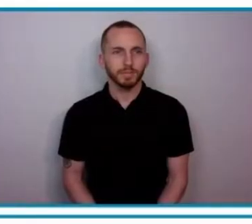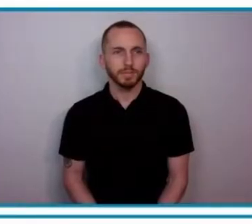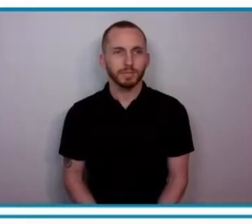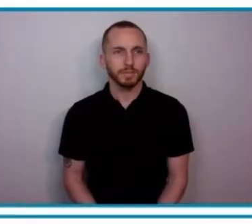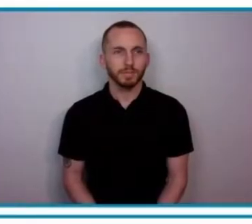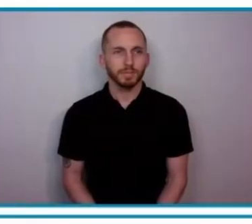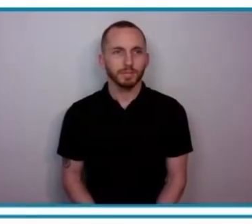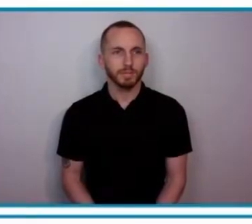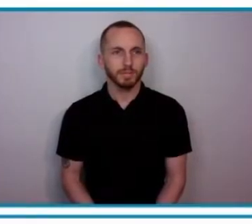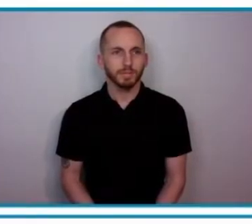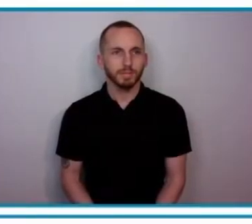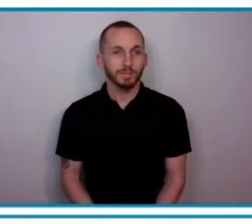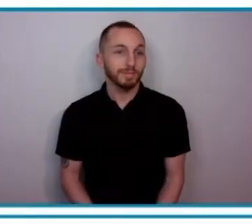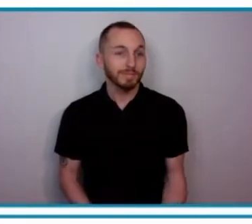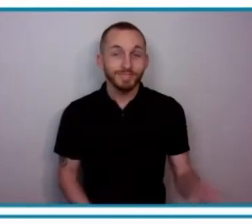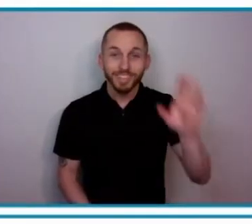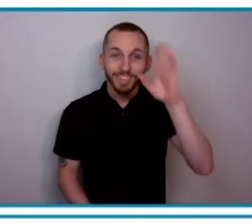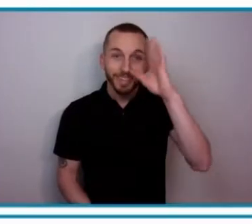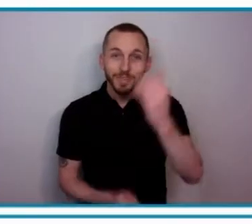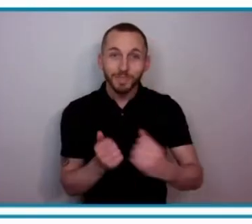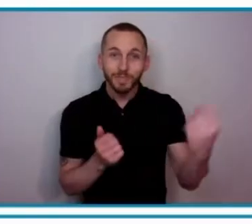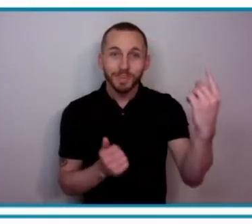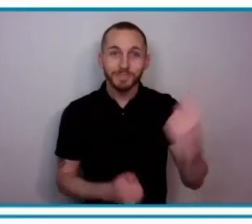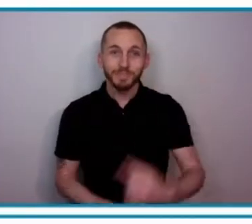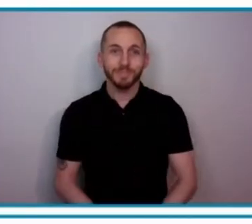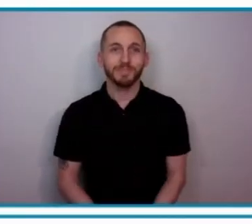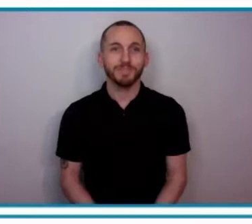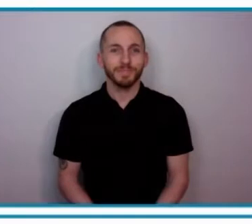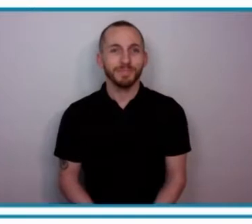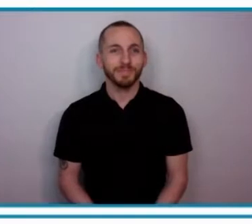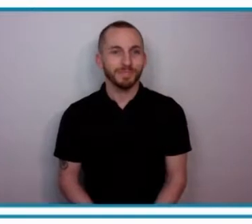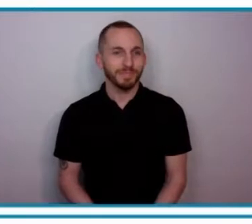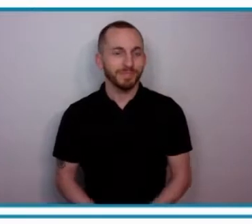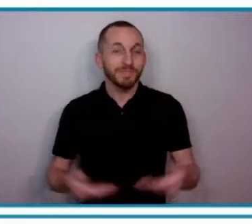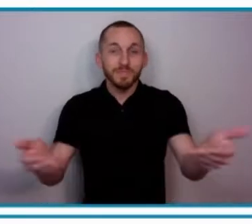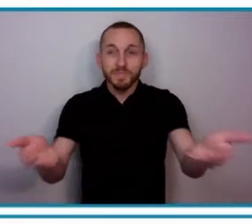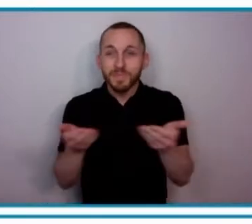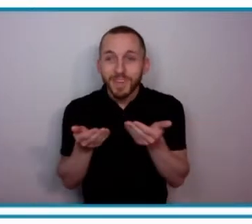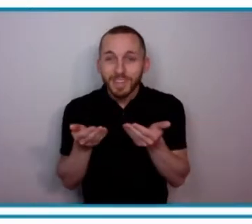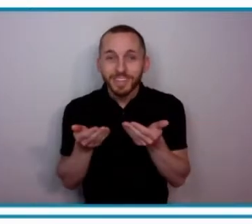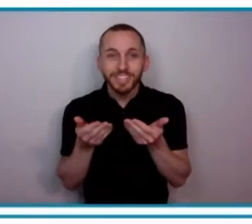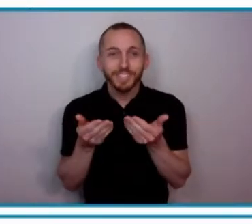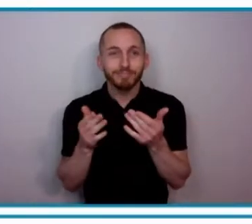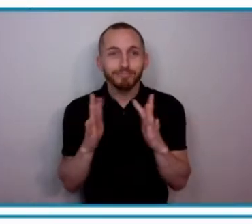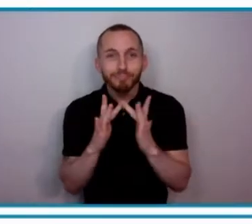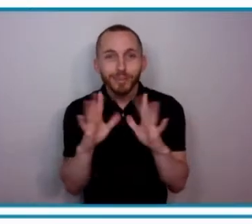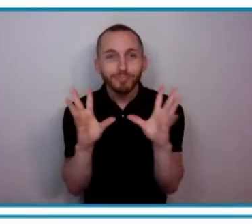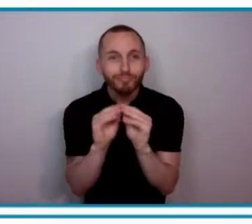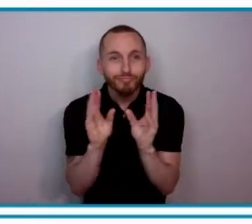Hi everyone. Welcome to our webinar Built to Scale: Creative Forces’ Clinical Research Program Expansion.